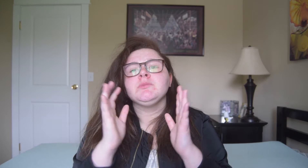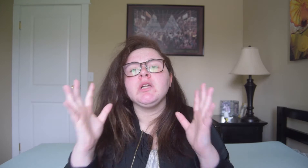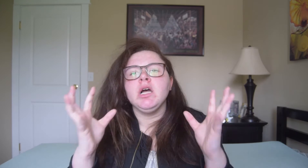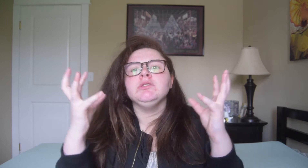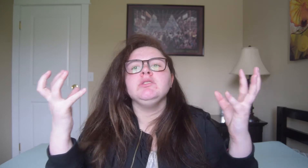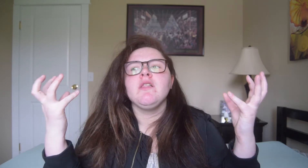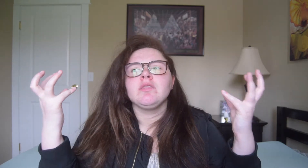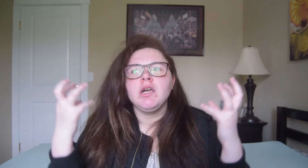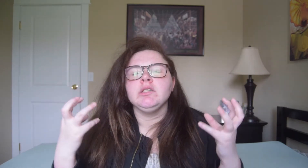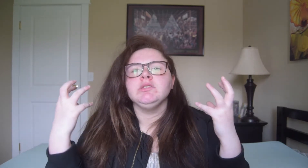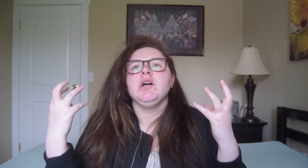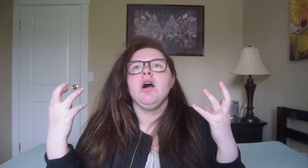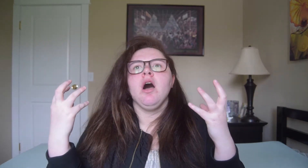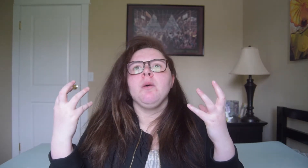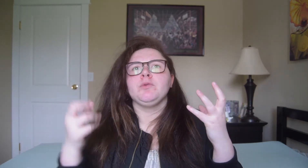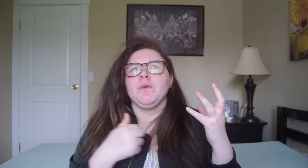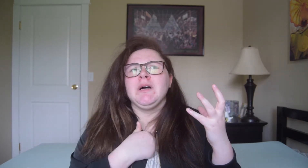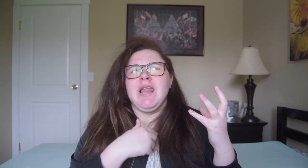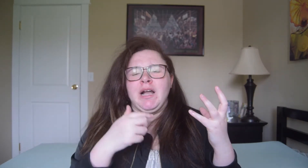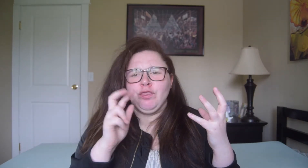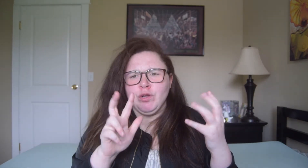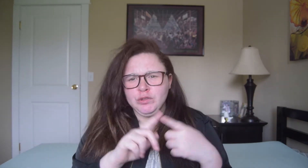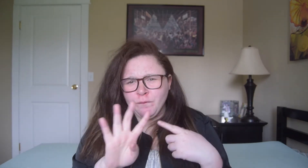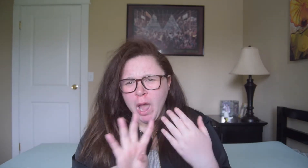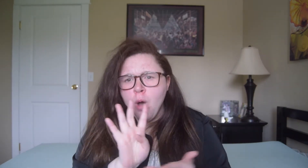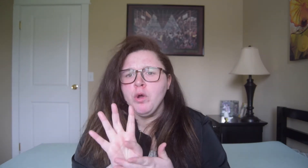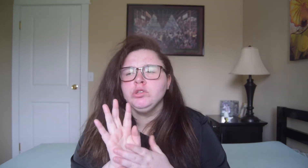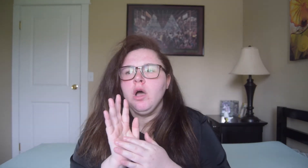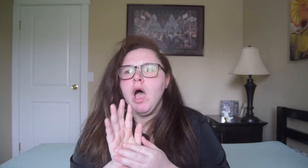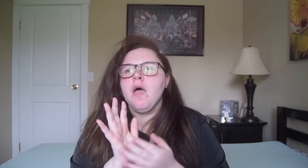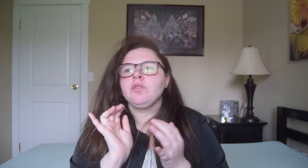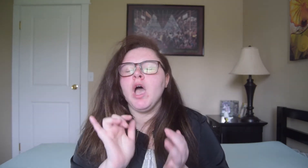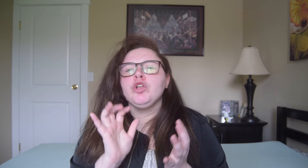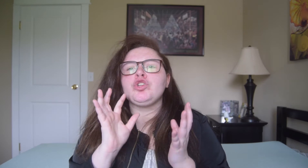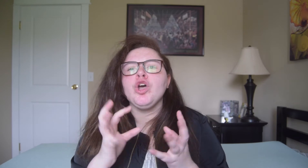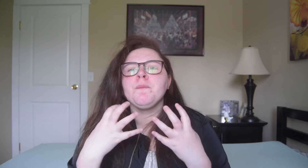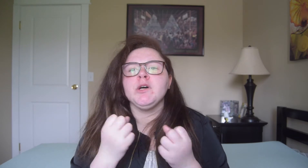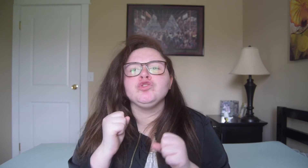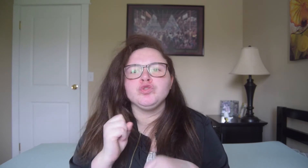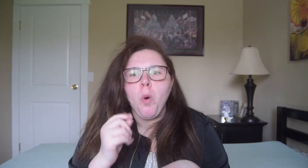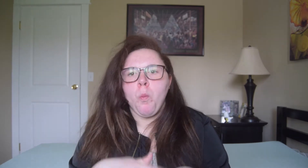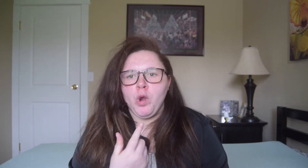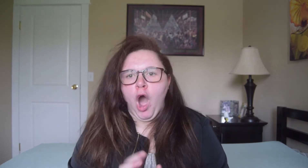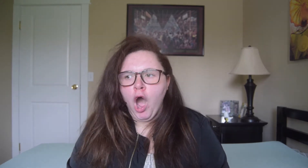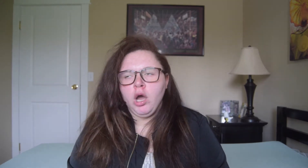Because this took me about 3-4 hours. That took me so long